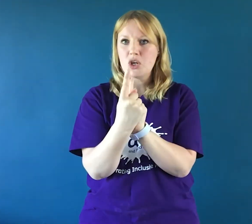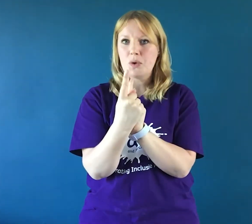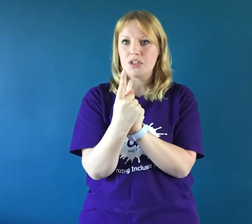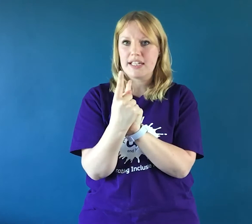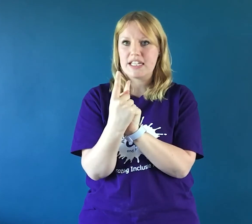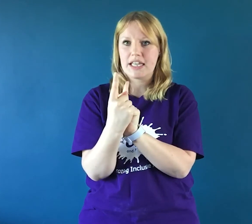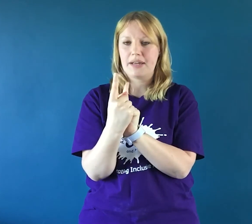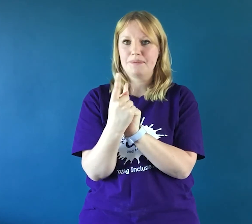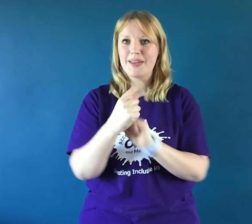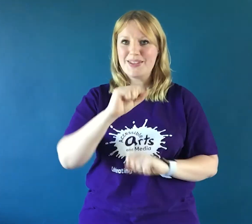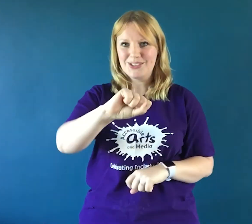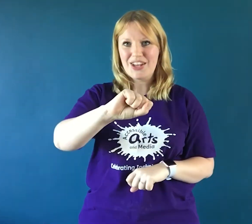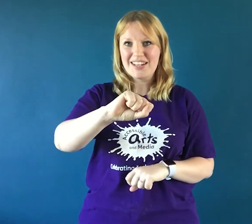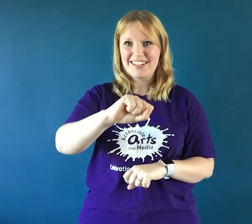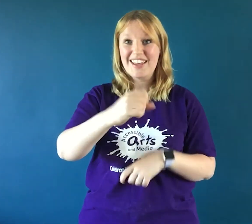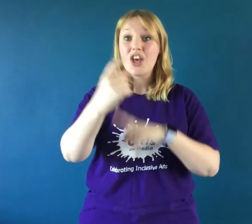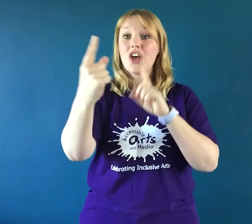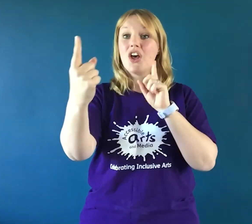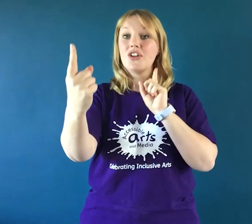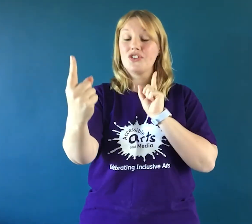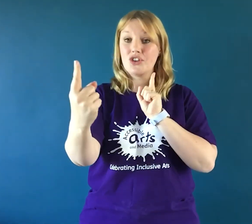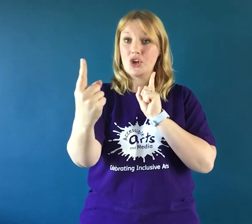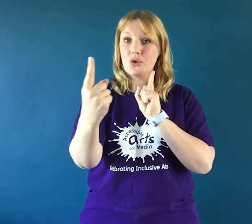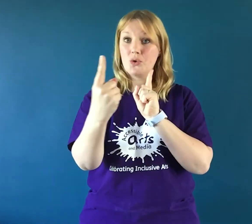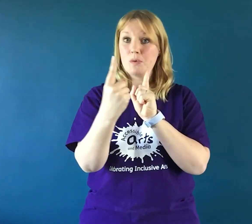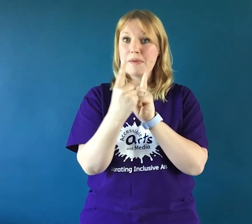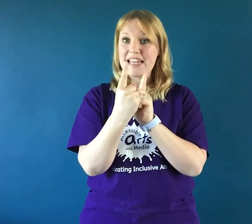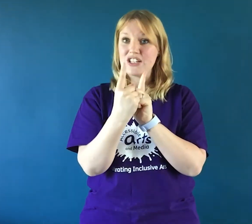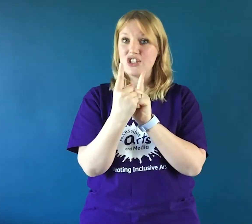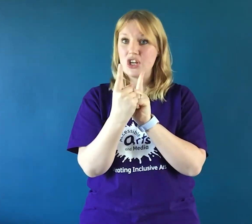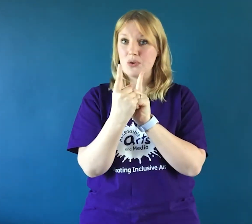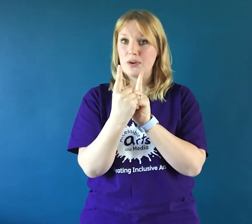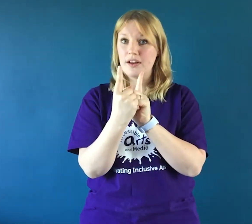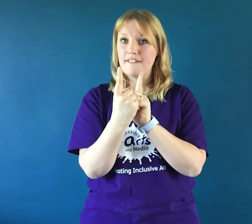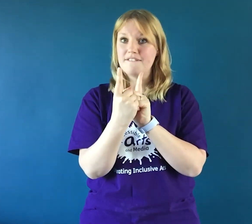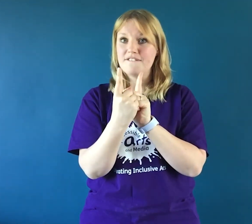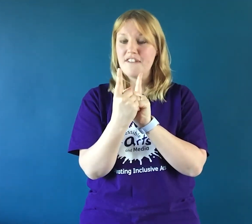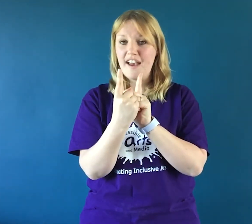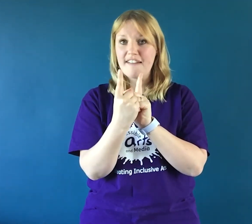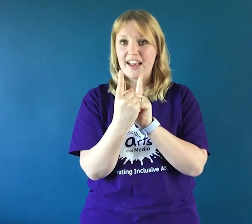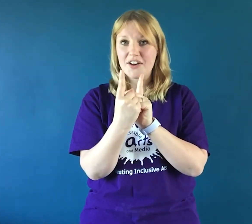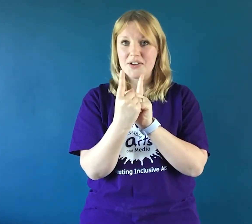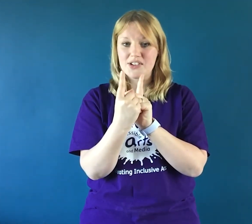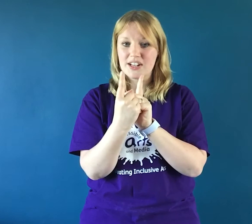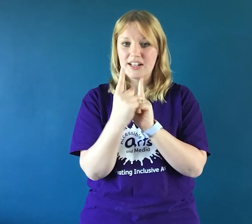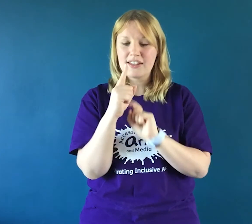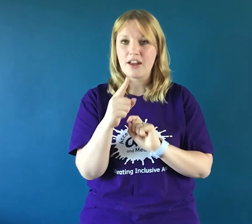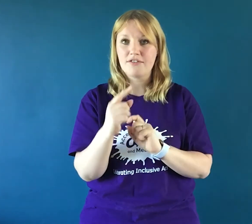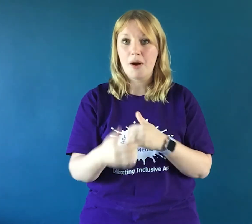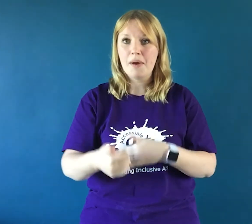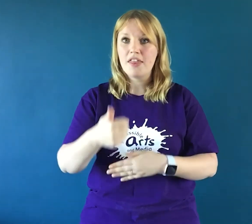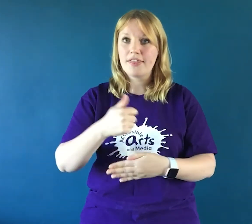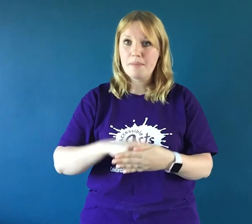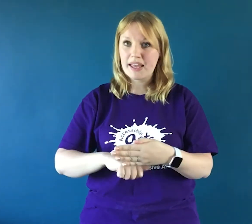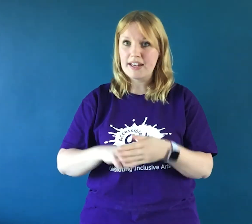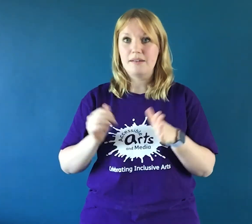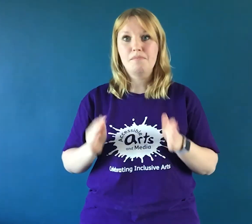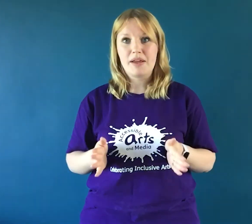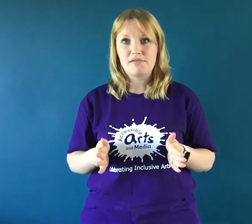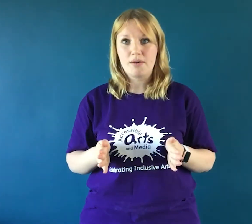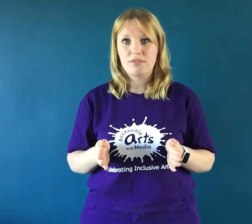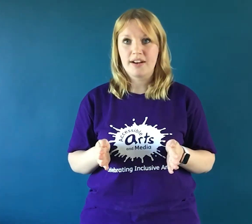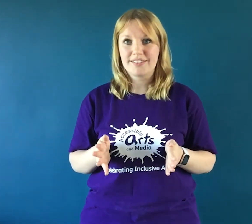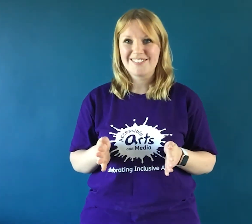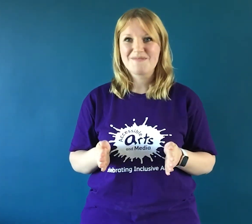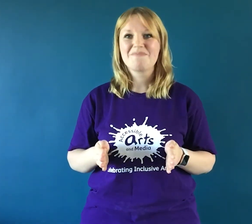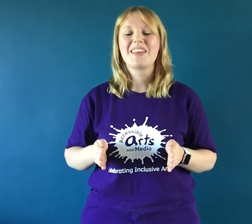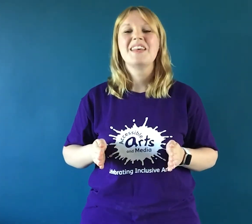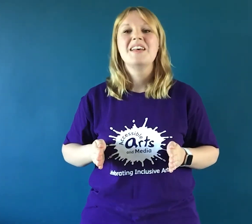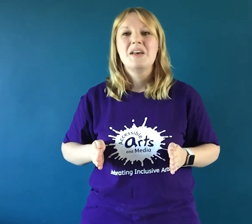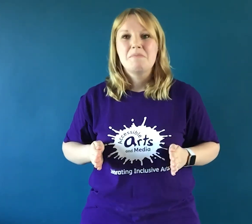towards each other. Your turn. To meet you. Very good. Let’s go from the beginning may the road rise.